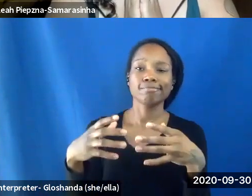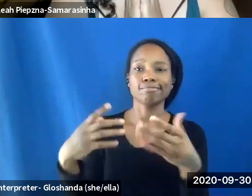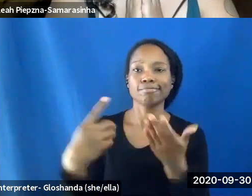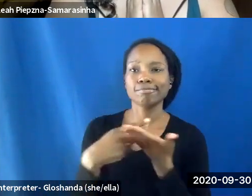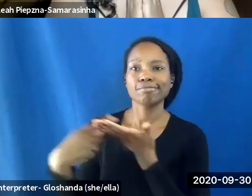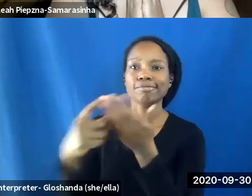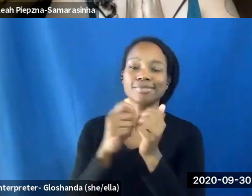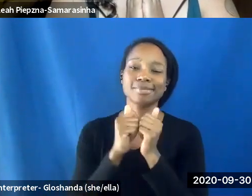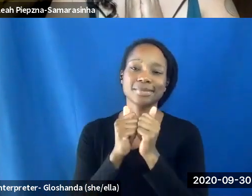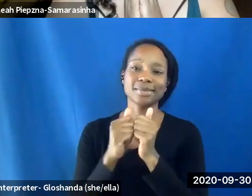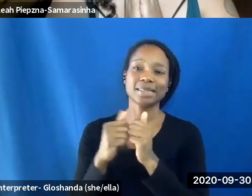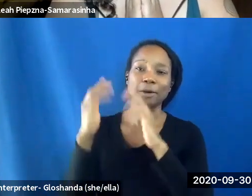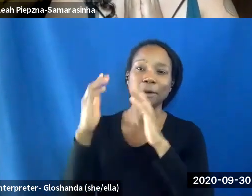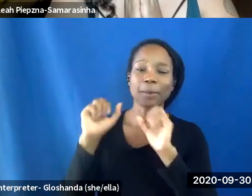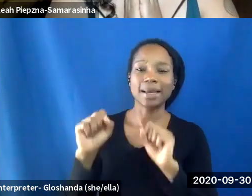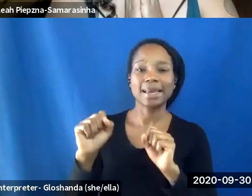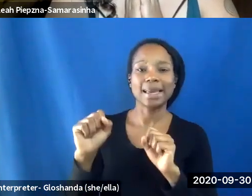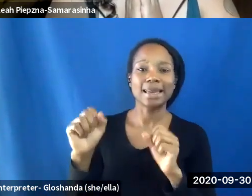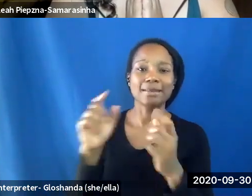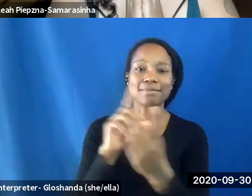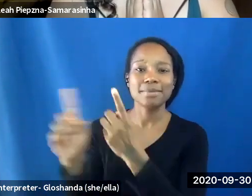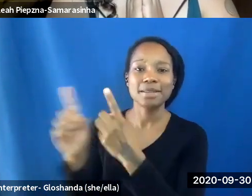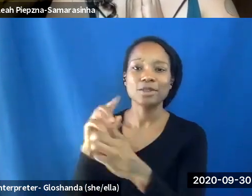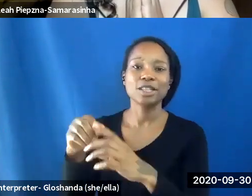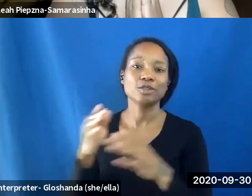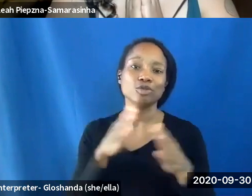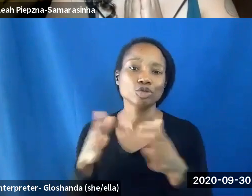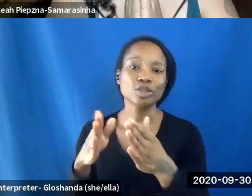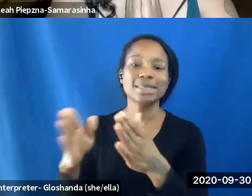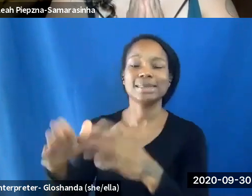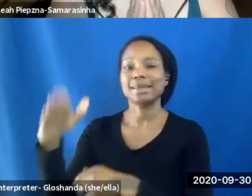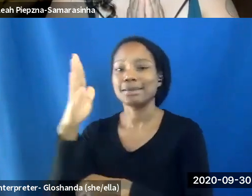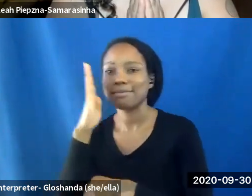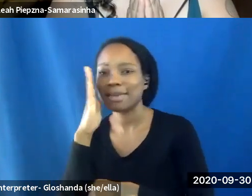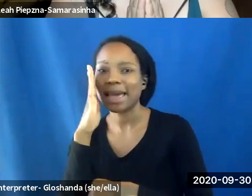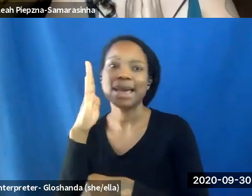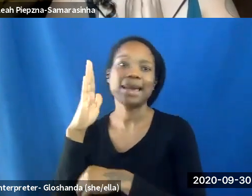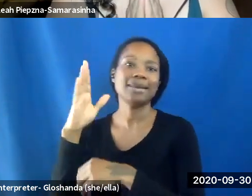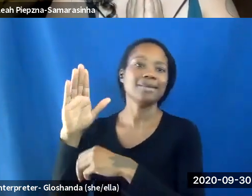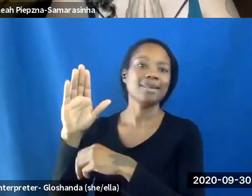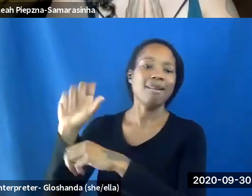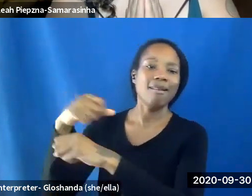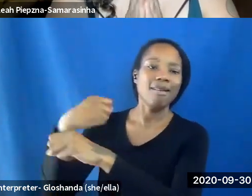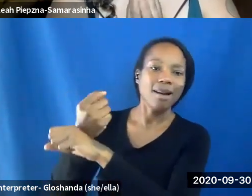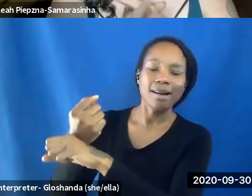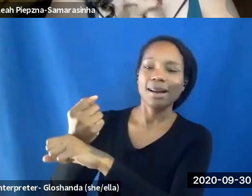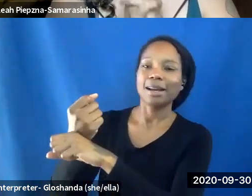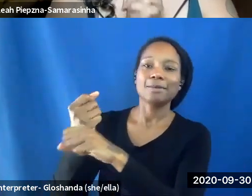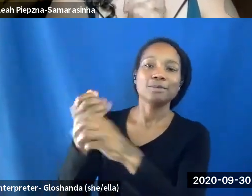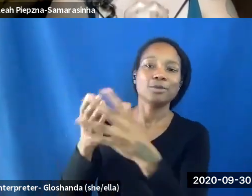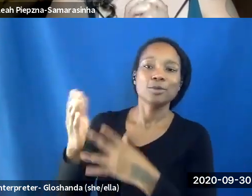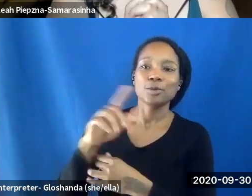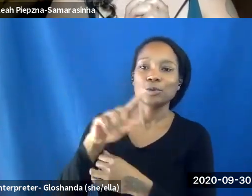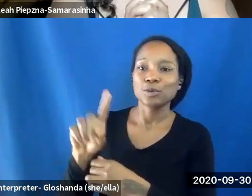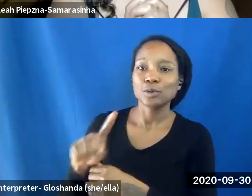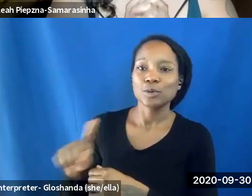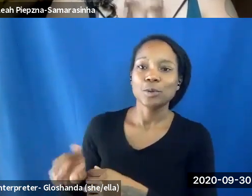in the bed, in lock up, on Zoom, in the whirlwind, as we continue to make the world that we deserve possible.